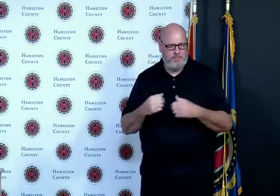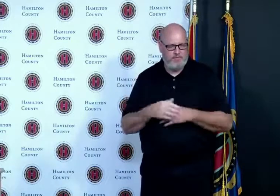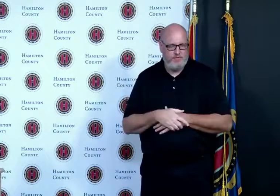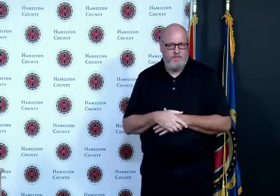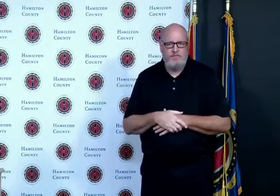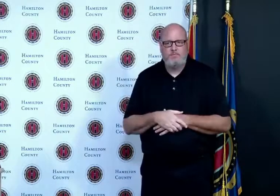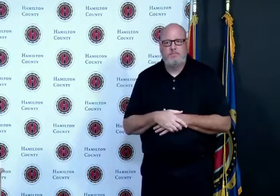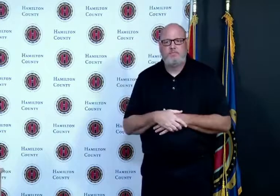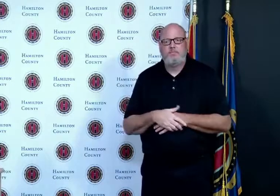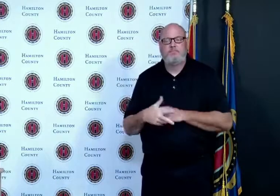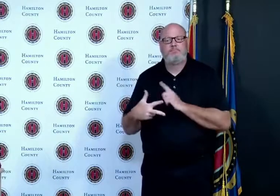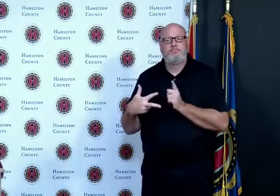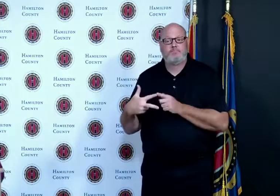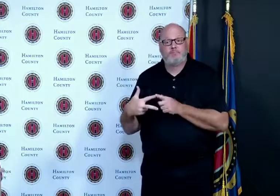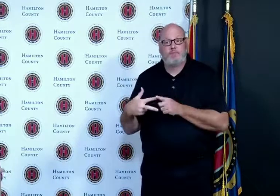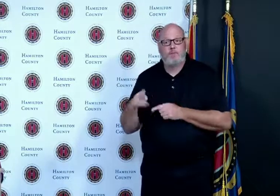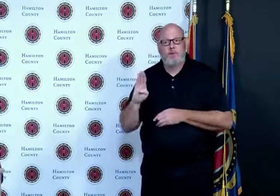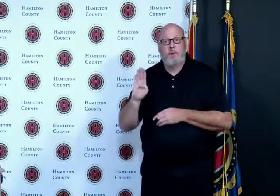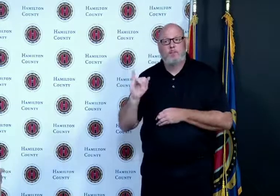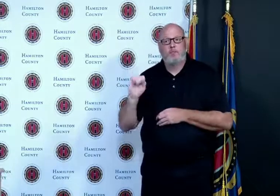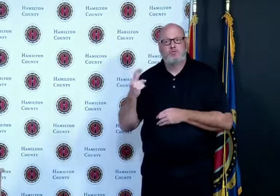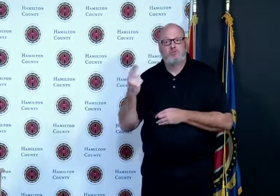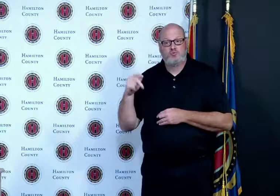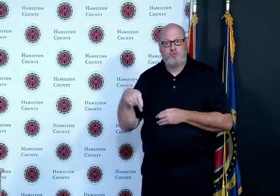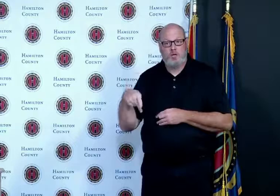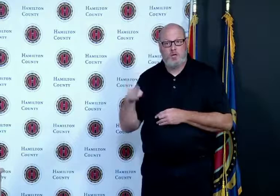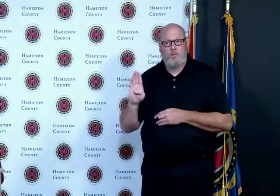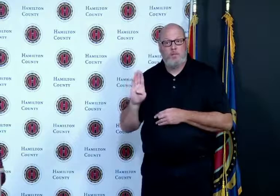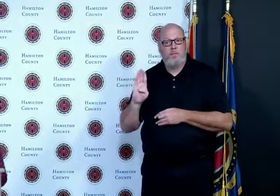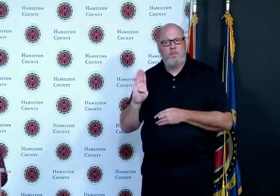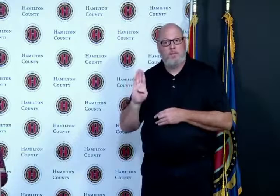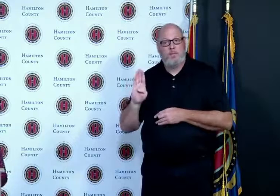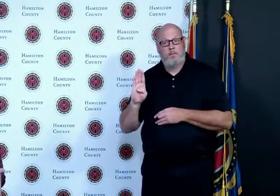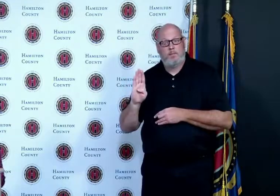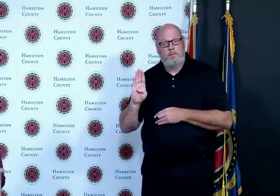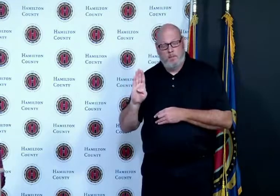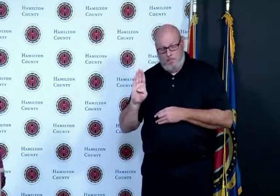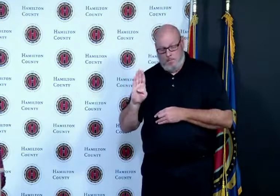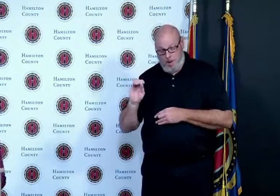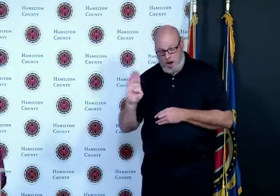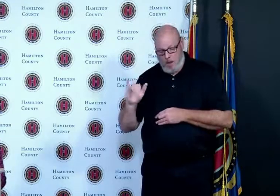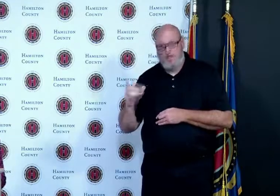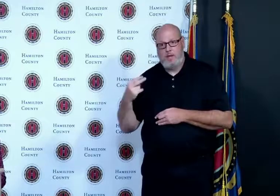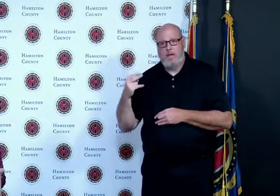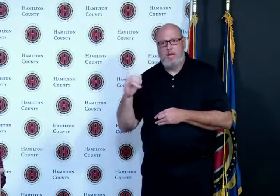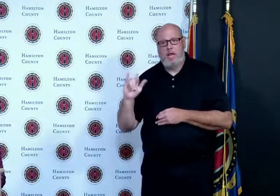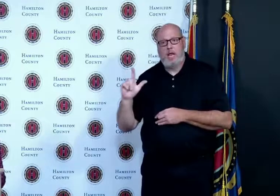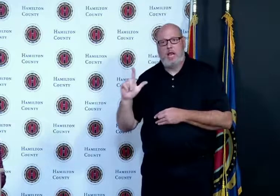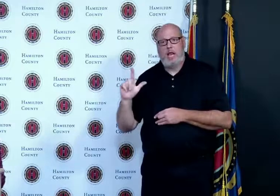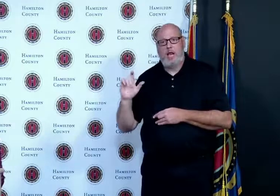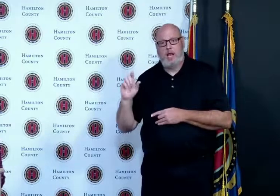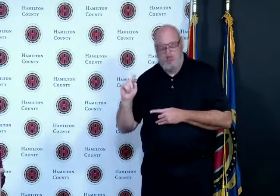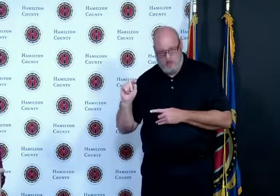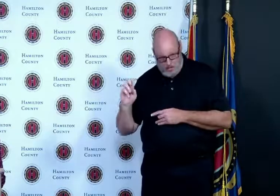serious case of Covid back in January he got vaccinated and has since hosted vaccine events